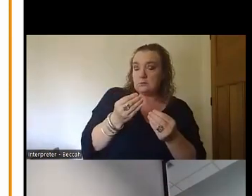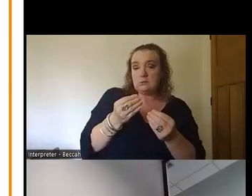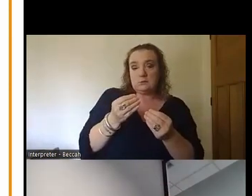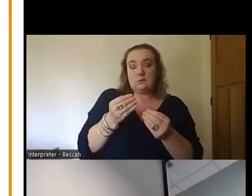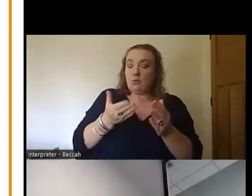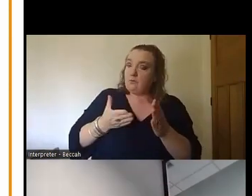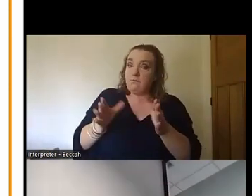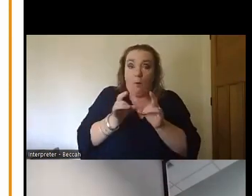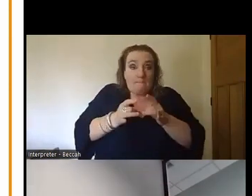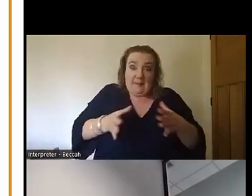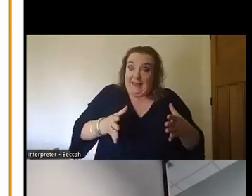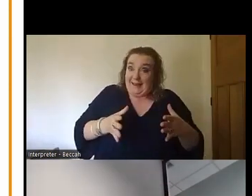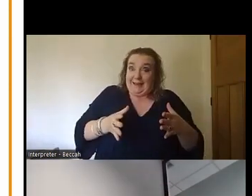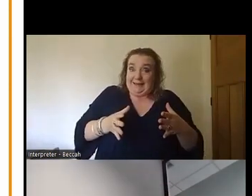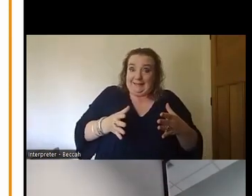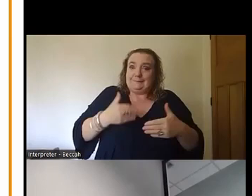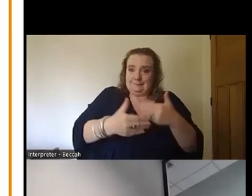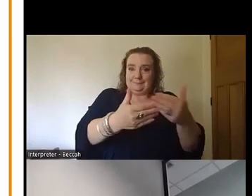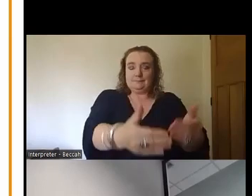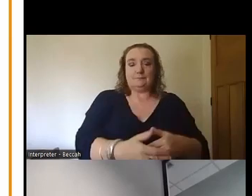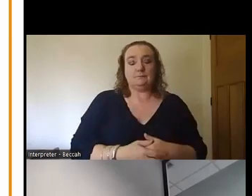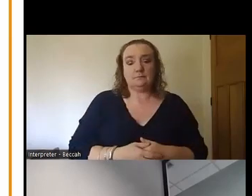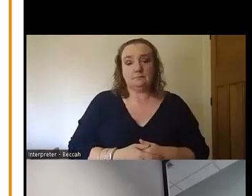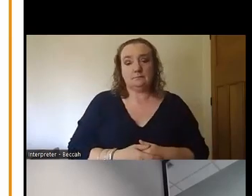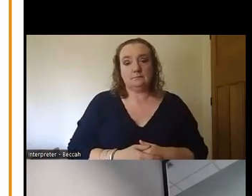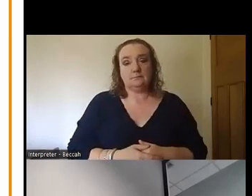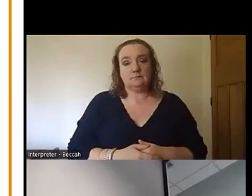And I'll briefly just unpack that on the next slide.